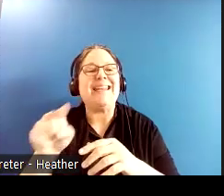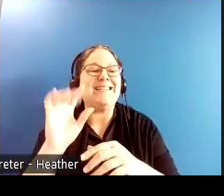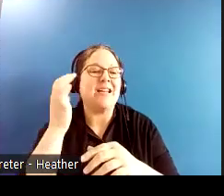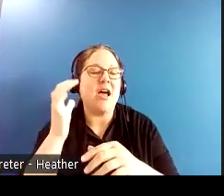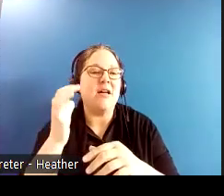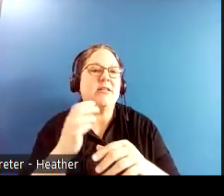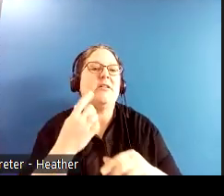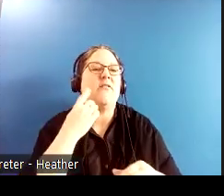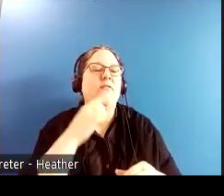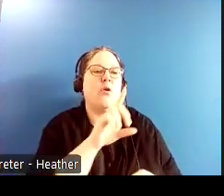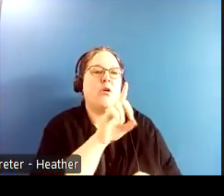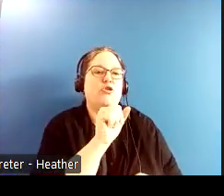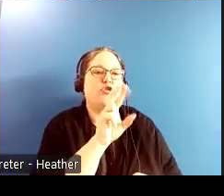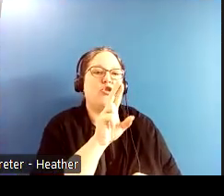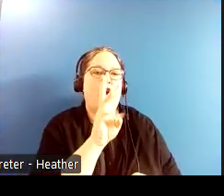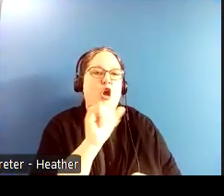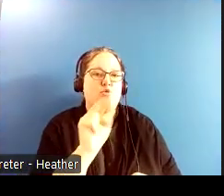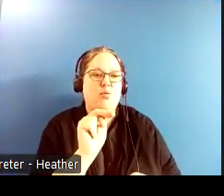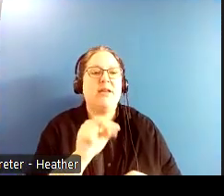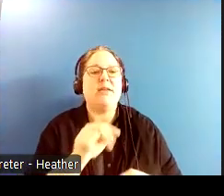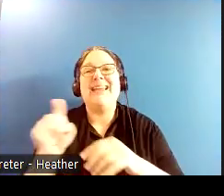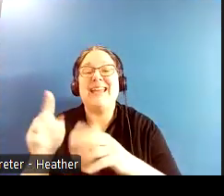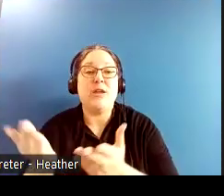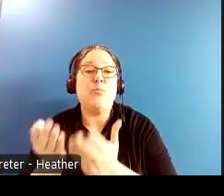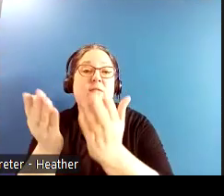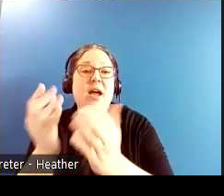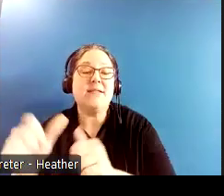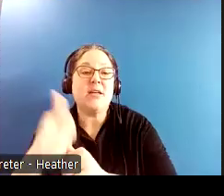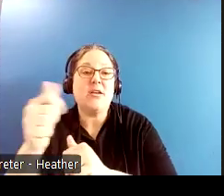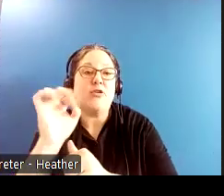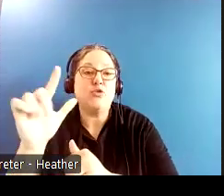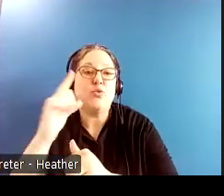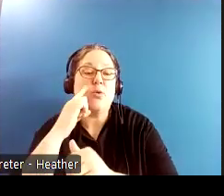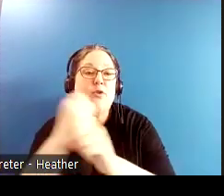uh Golton gives us this additional uh tool in statistics which is the ability to quantify